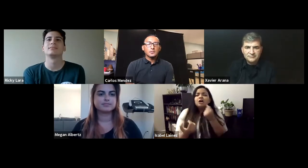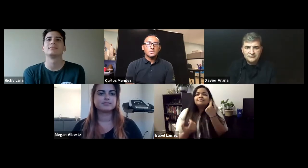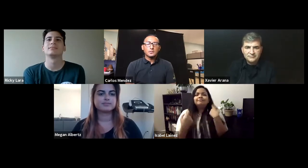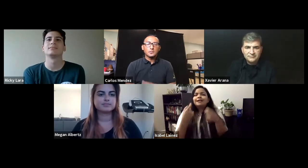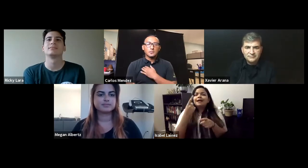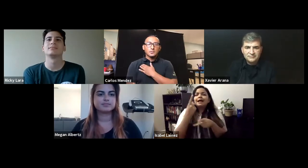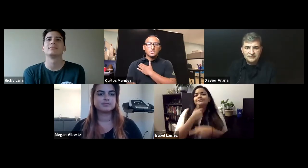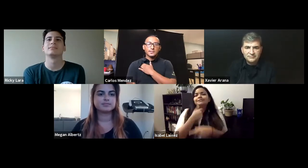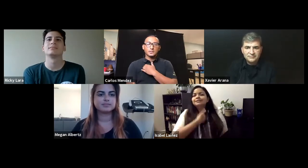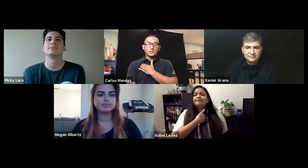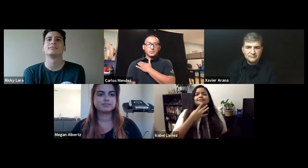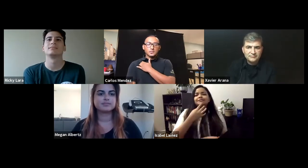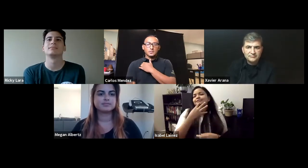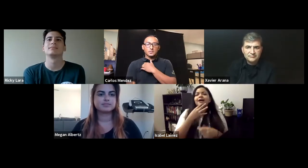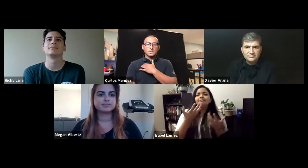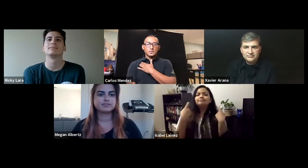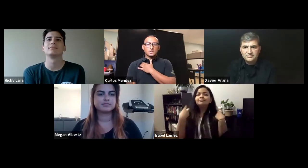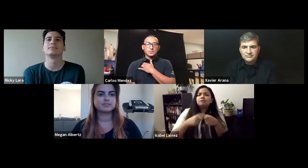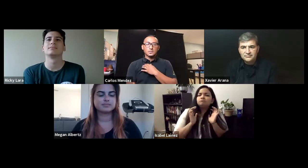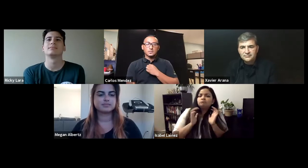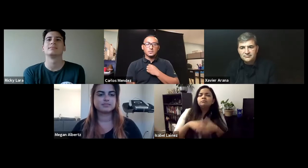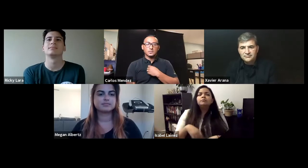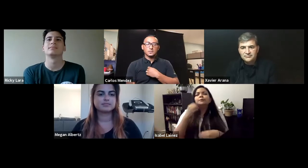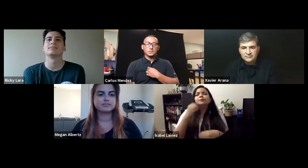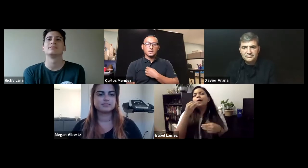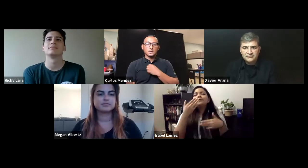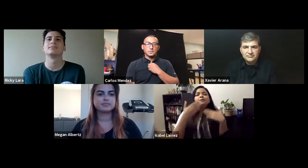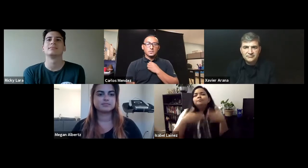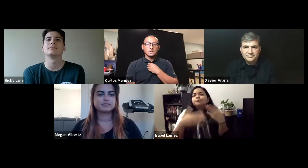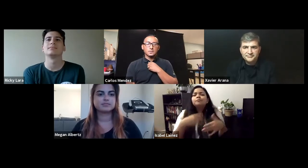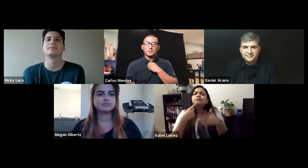and different places, and, um... which was great